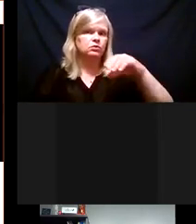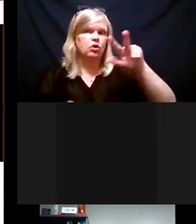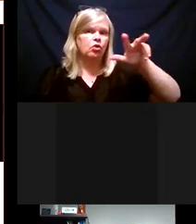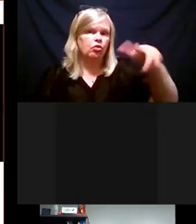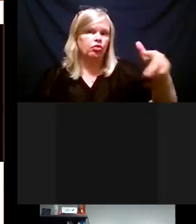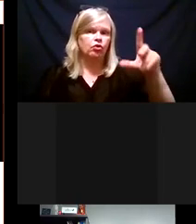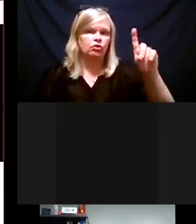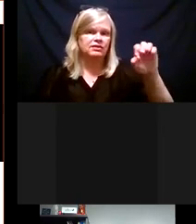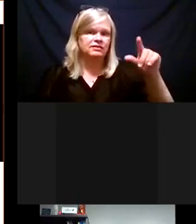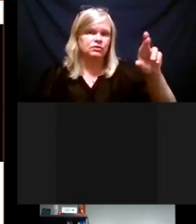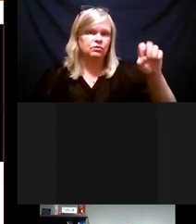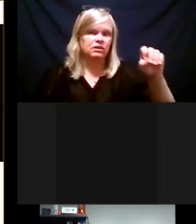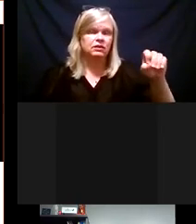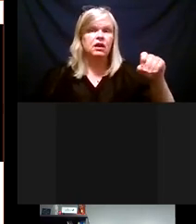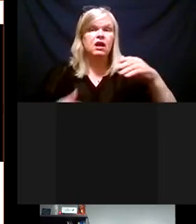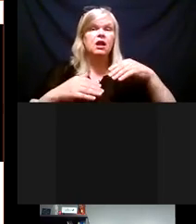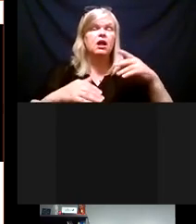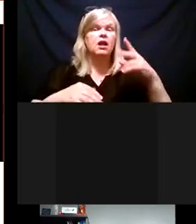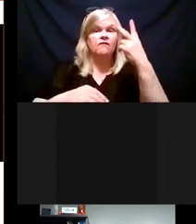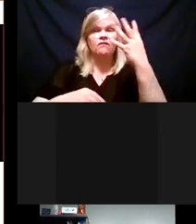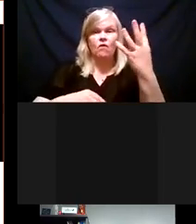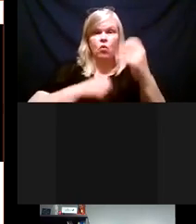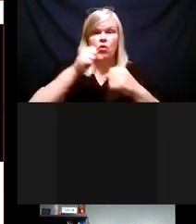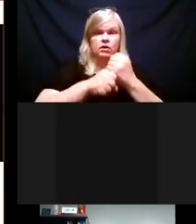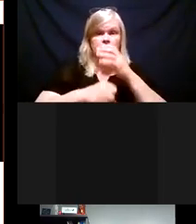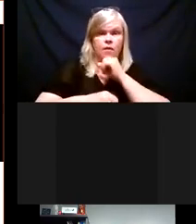IF THERE'S MORE THAN A FOUR-YEAR AGE DIFFERENCE, IT ALSO MAY BE